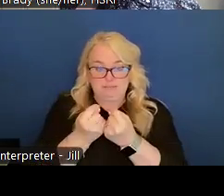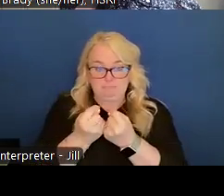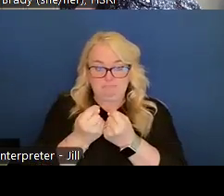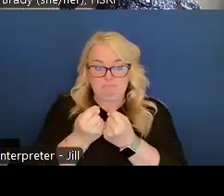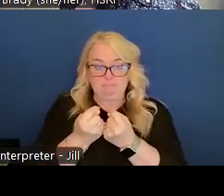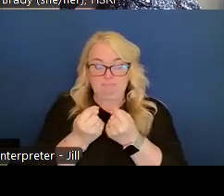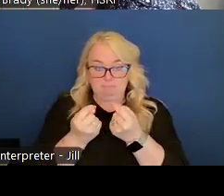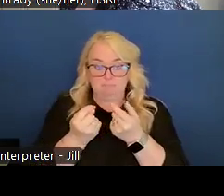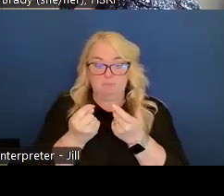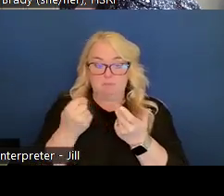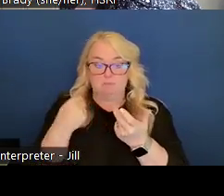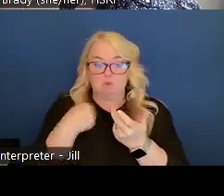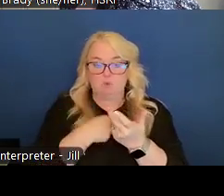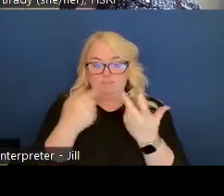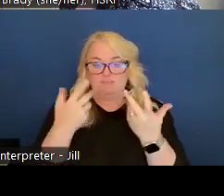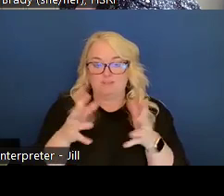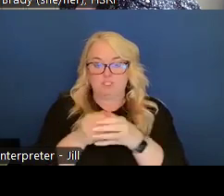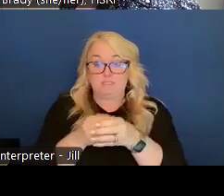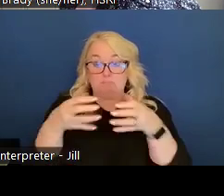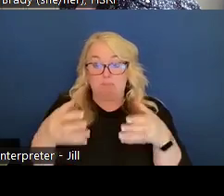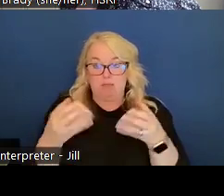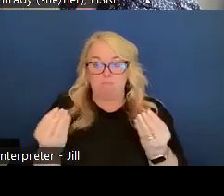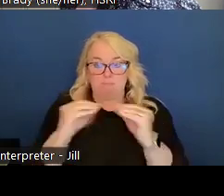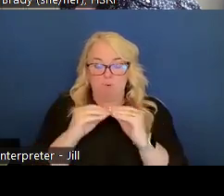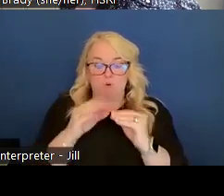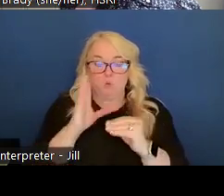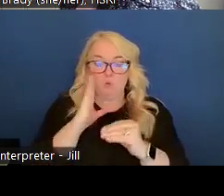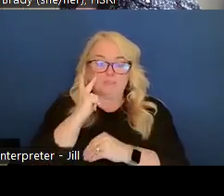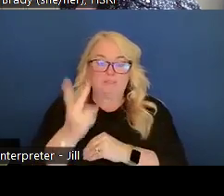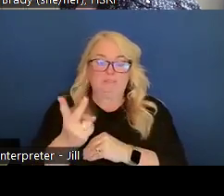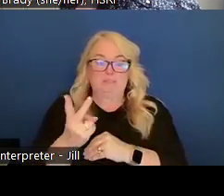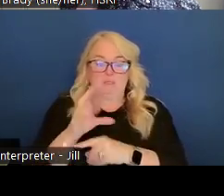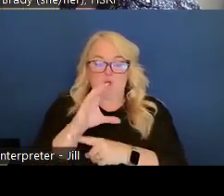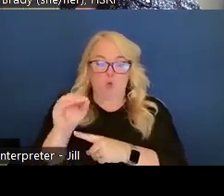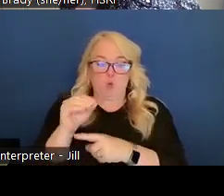have expanded a bit. So you'll see here our Co-Director, Alixe